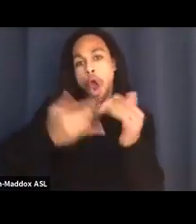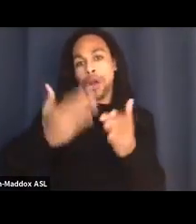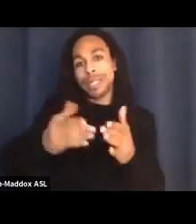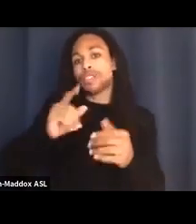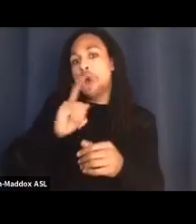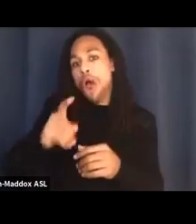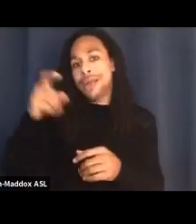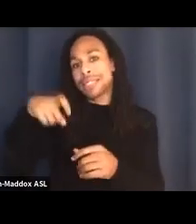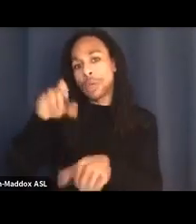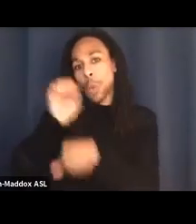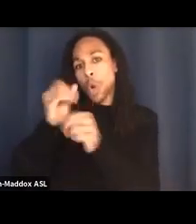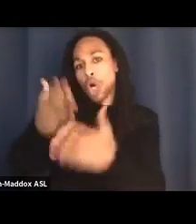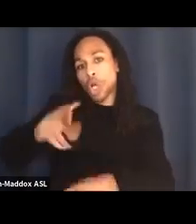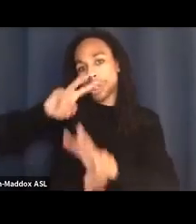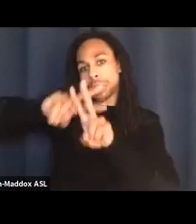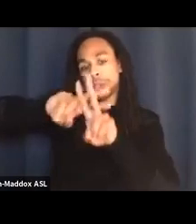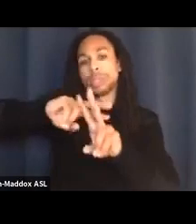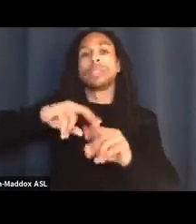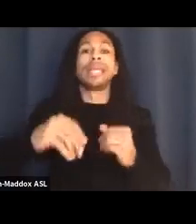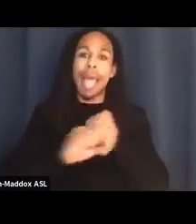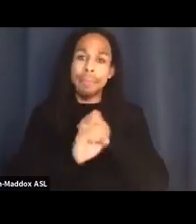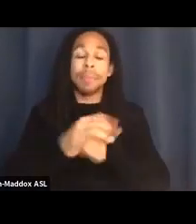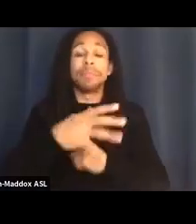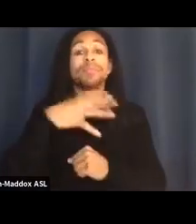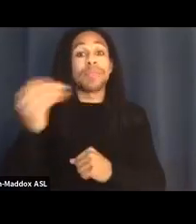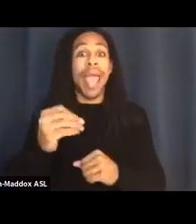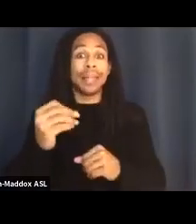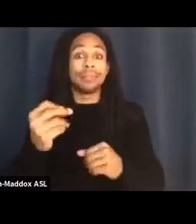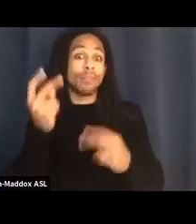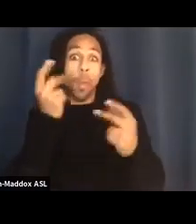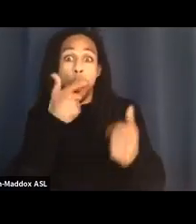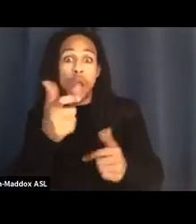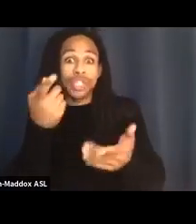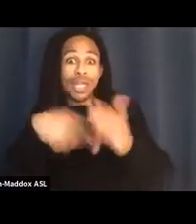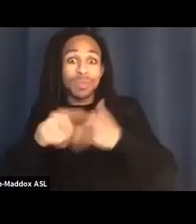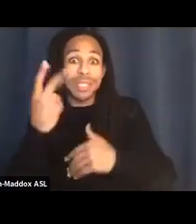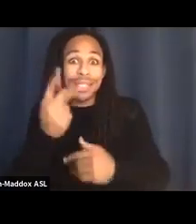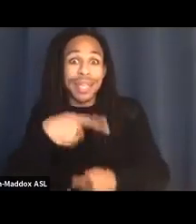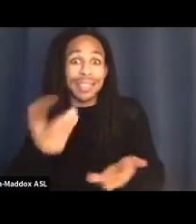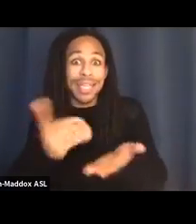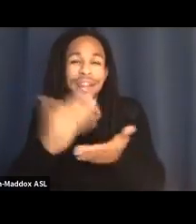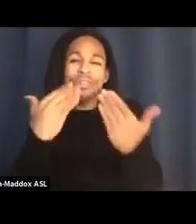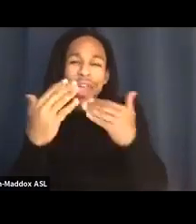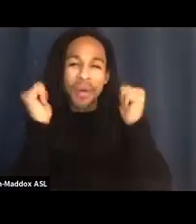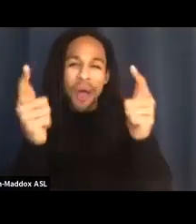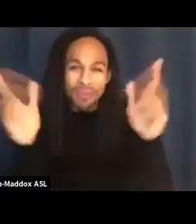out the survey pinned in the comments to give us feedback on today's session. Let us know